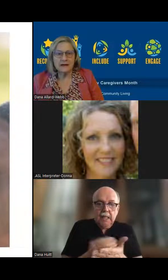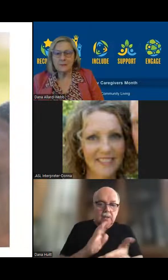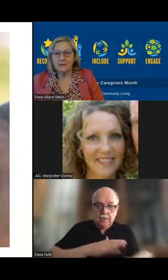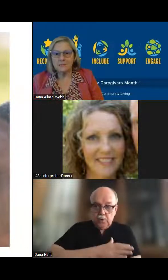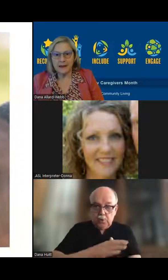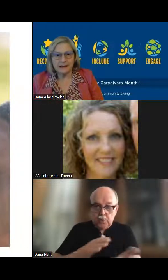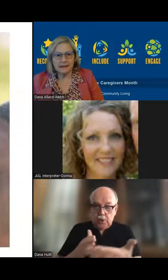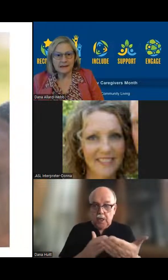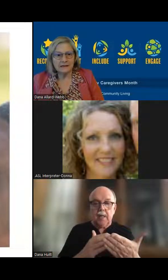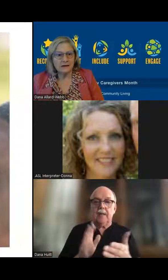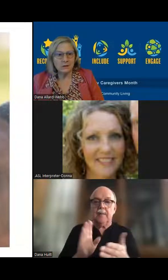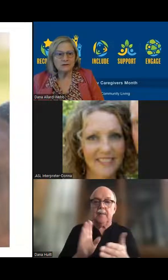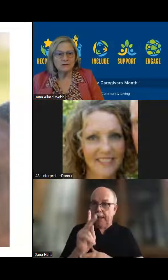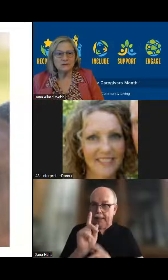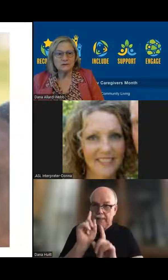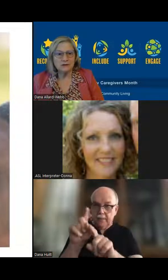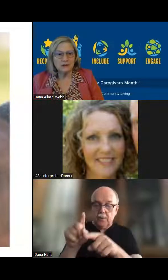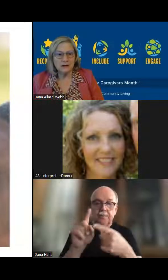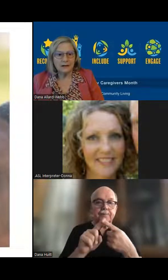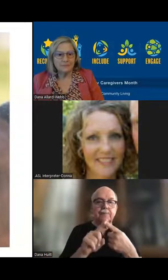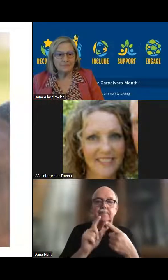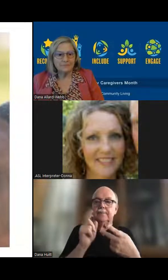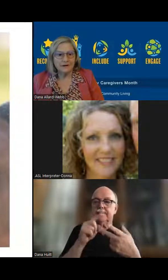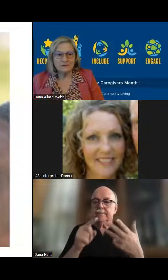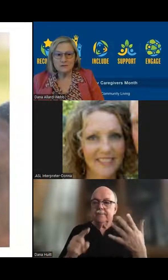certification. This is specific to the home care aide population, which Dani, on